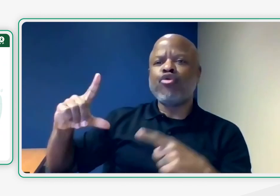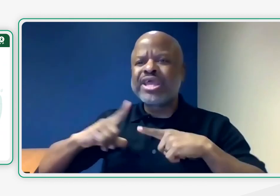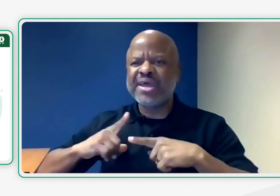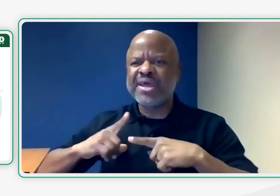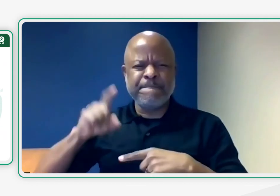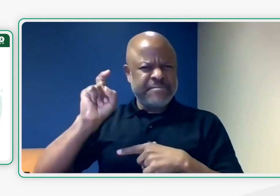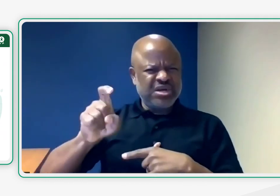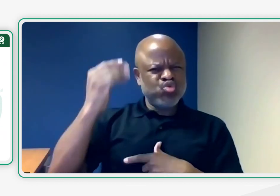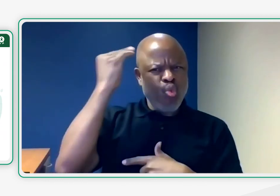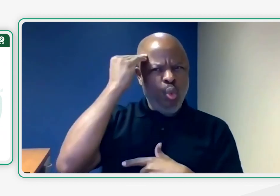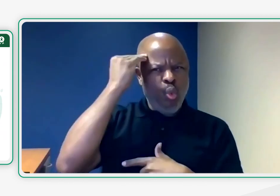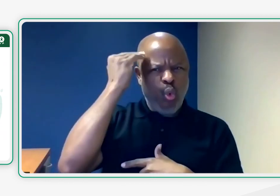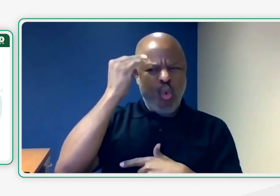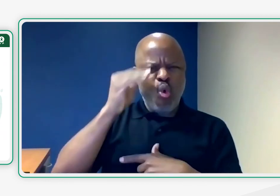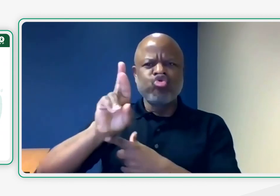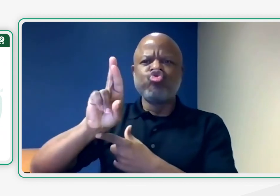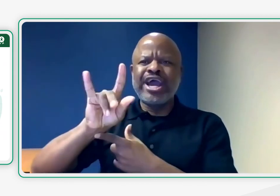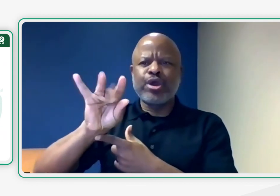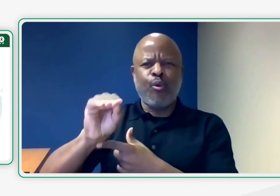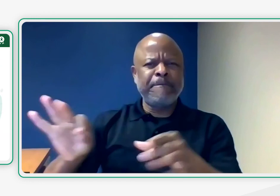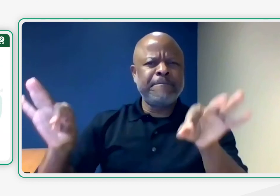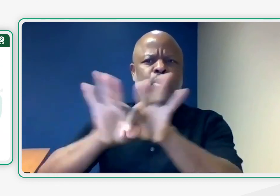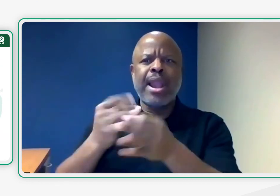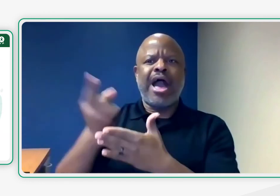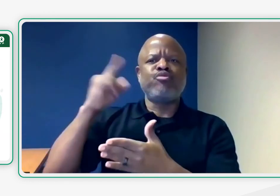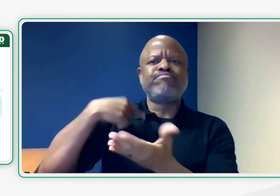and how much you can allocate towards savings or you can place towards retirement.